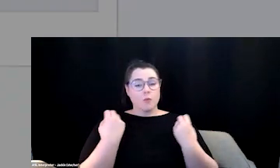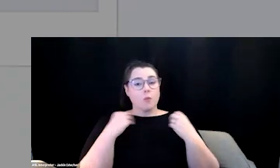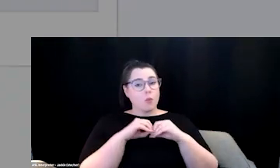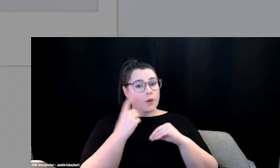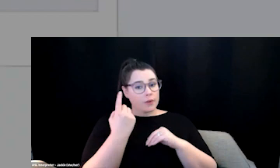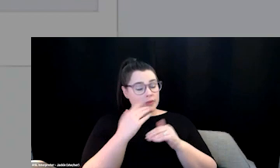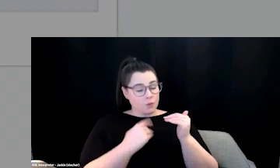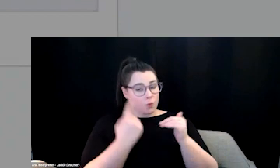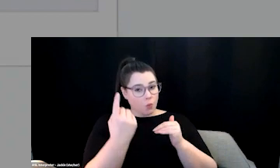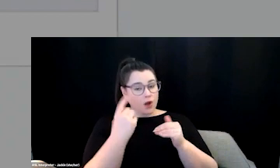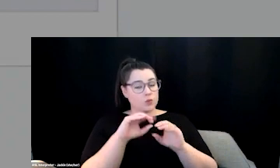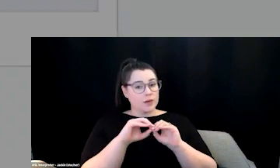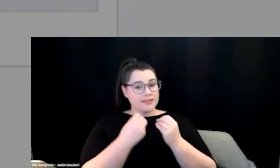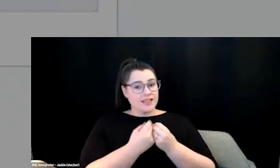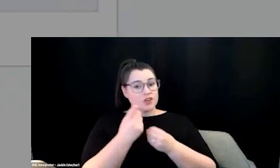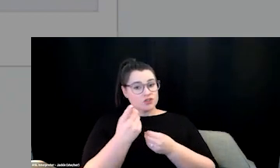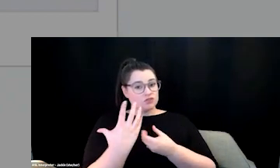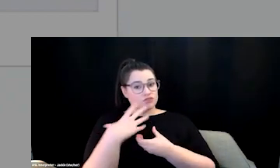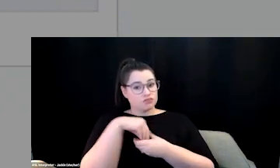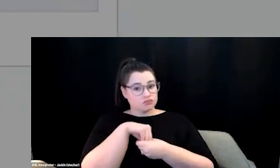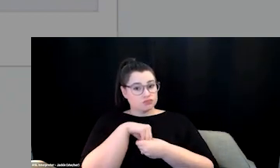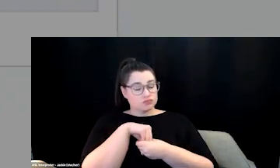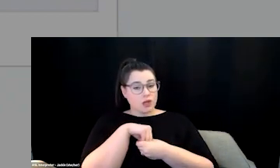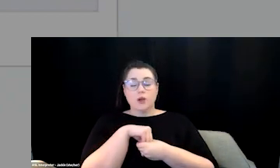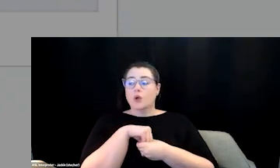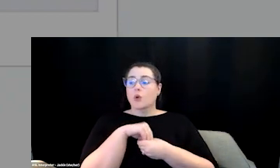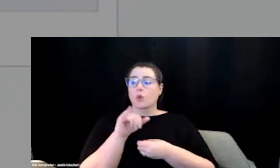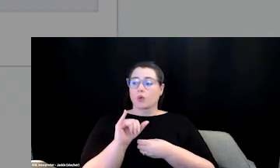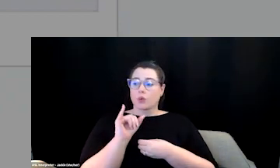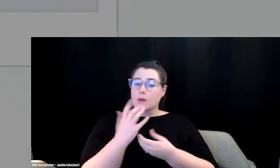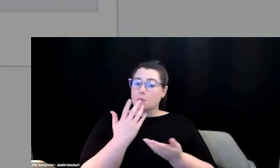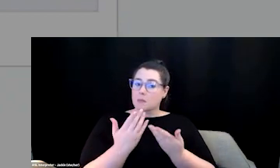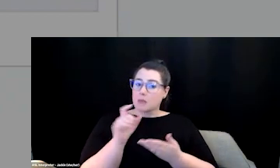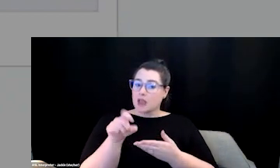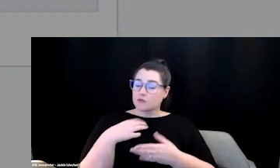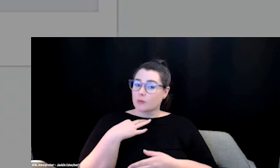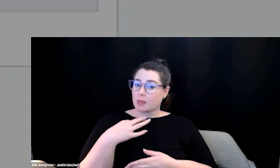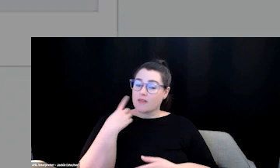a list of organizations you're going to be applying under. So for here, I have more than one.